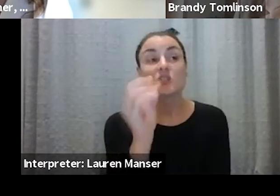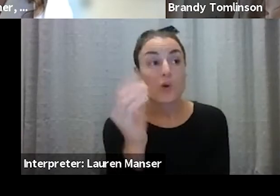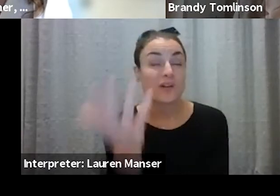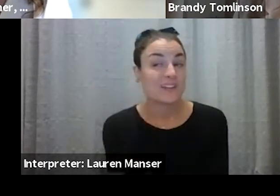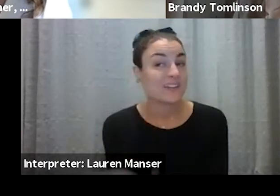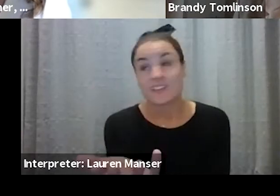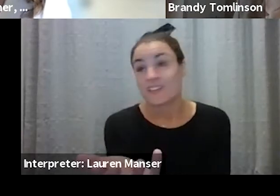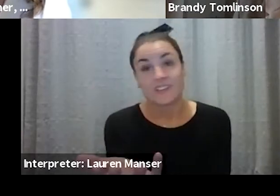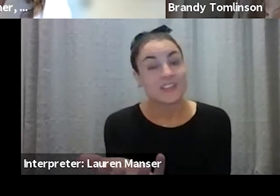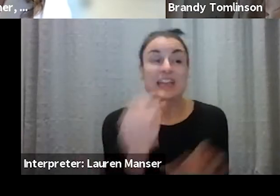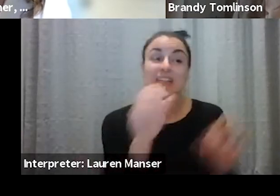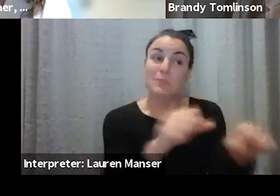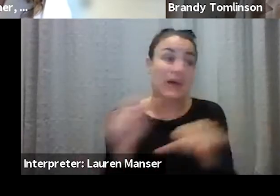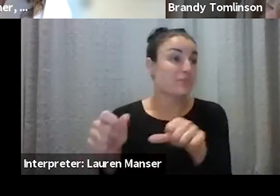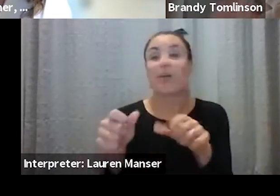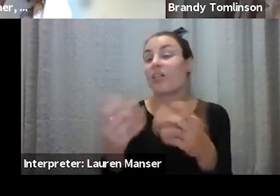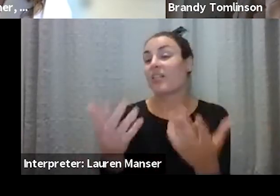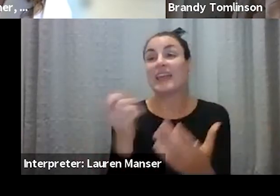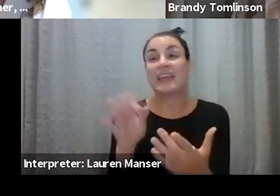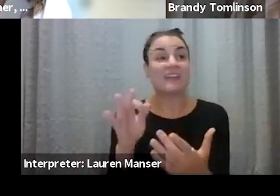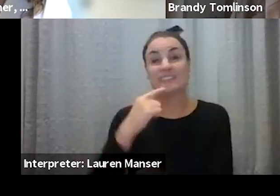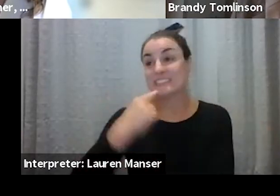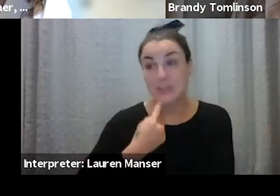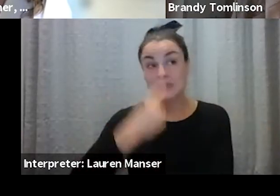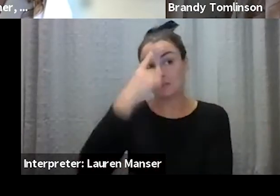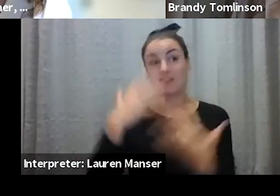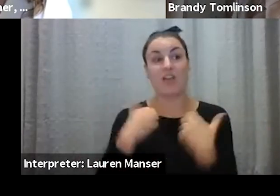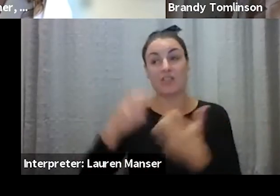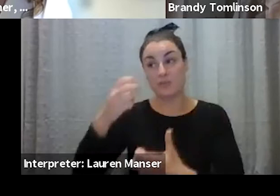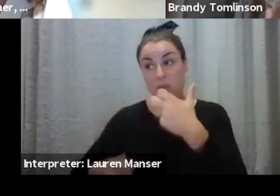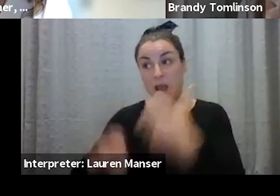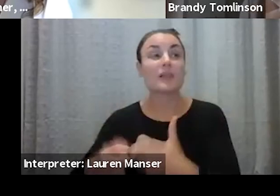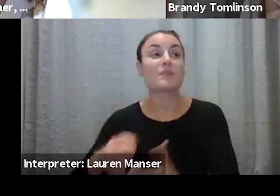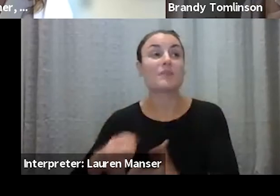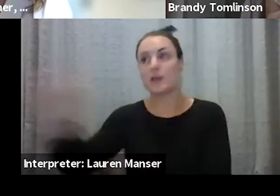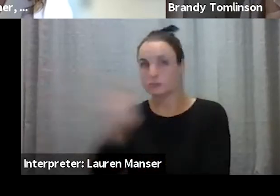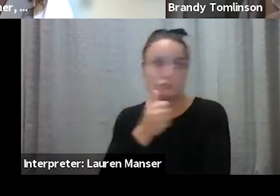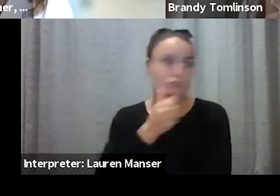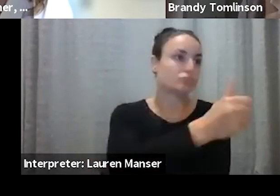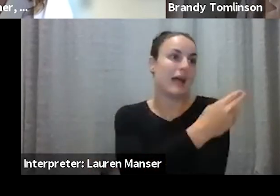you're gonna be in the hospital for, or maybe you're discharged from the hospital, but you're still dealing with your crisis.